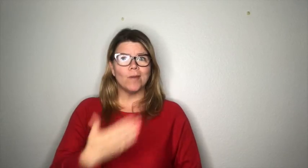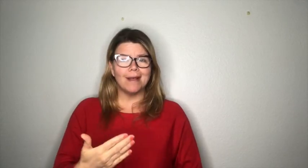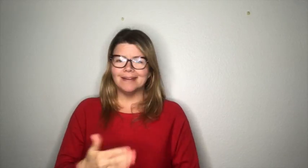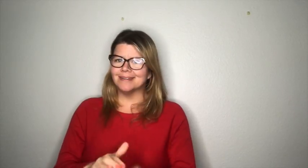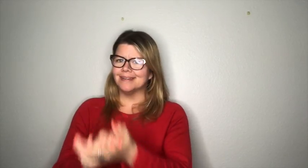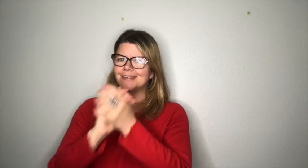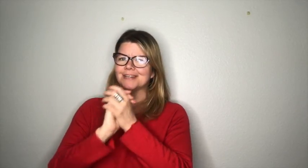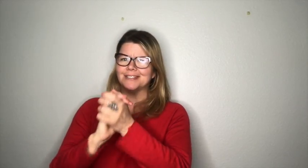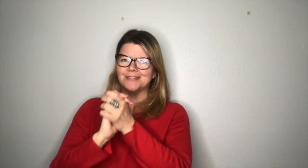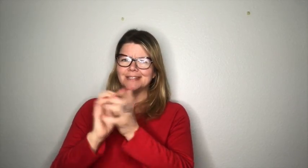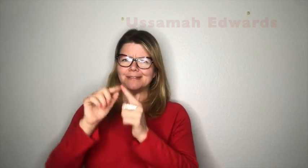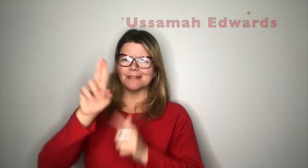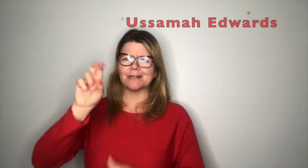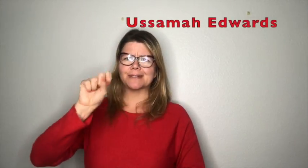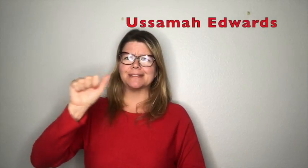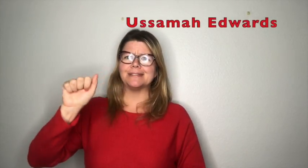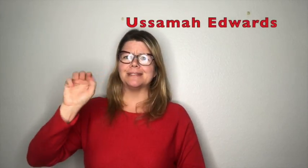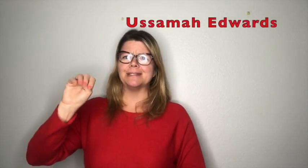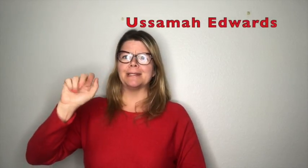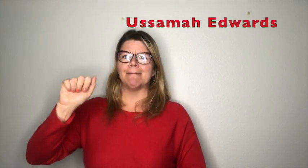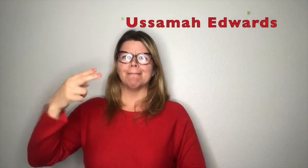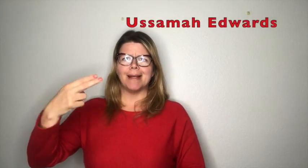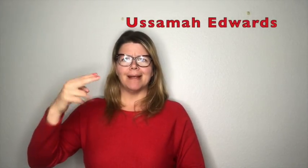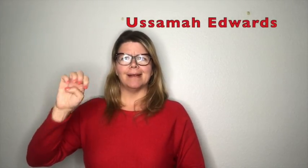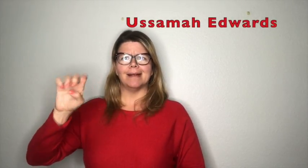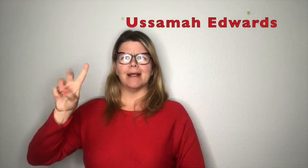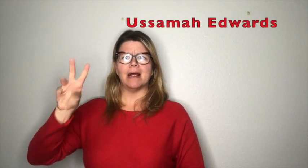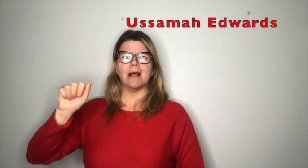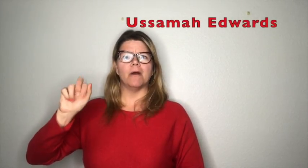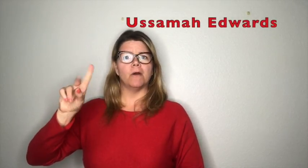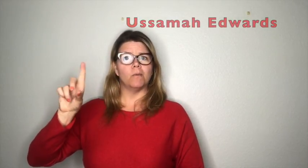and representing our schools so well. These two students are